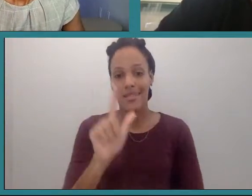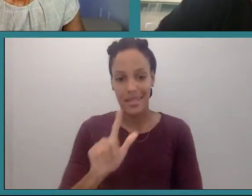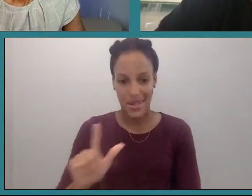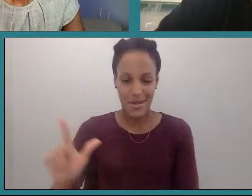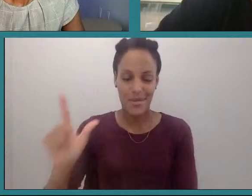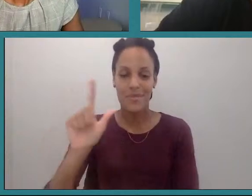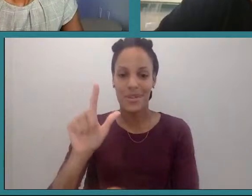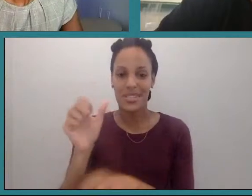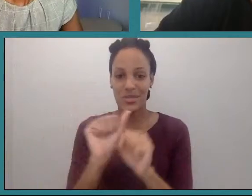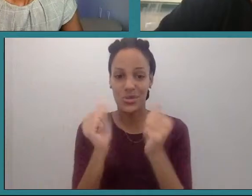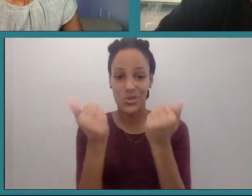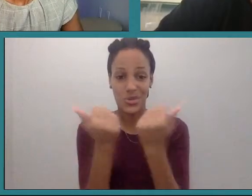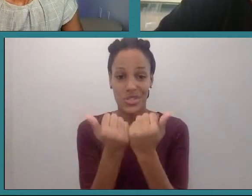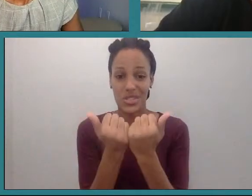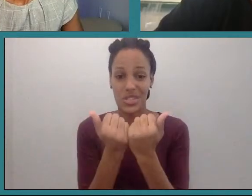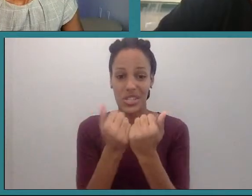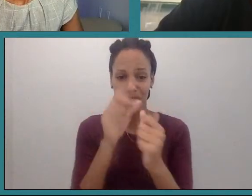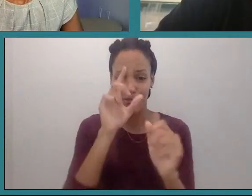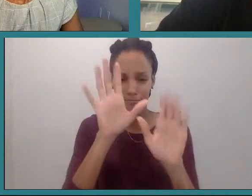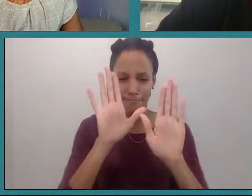Outstanding Reference Source.